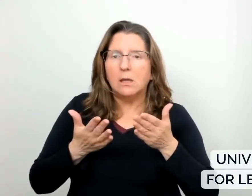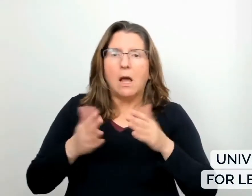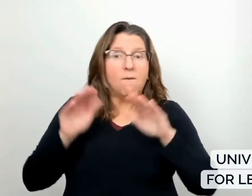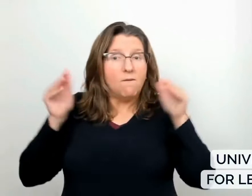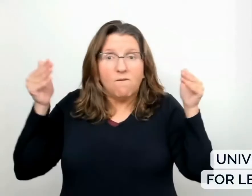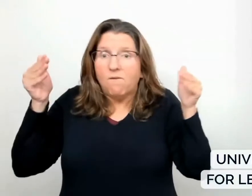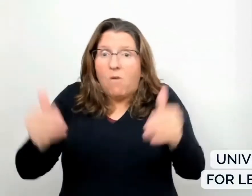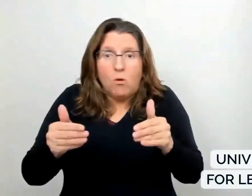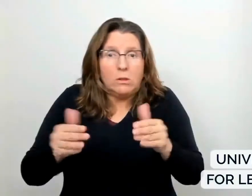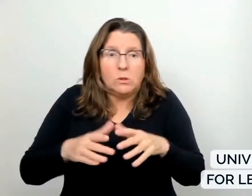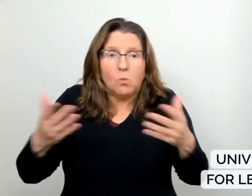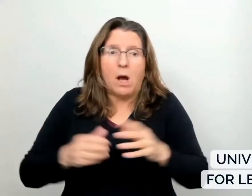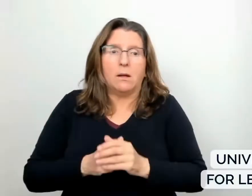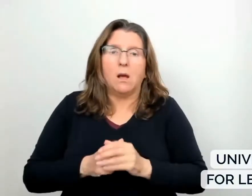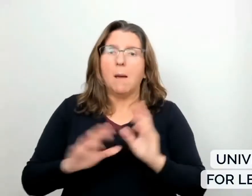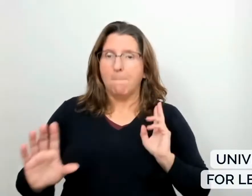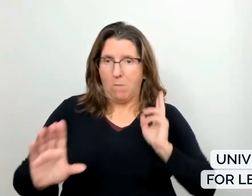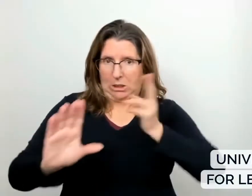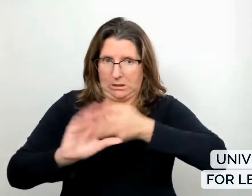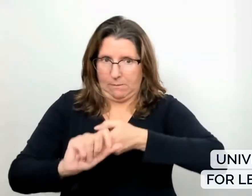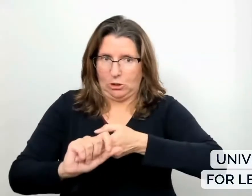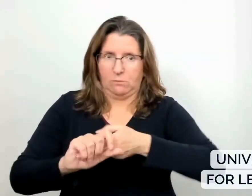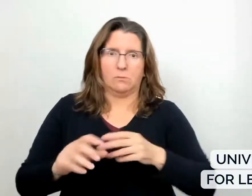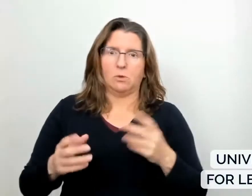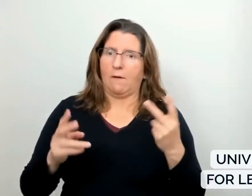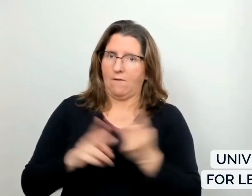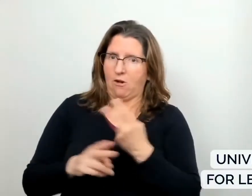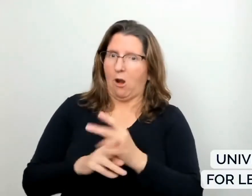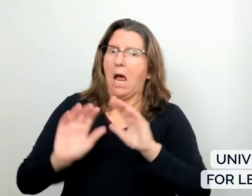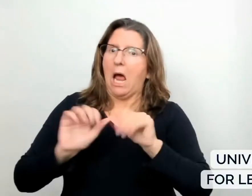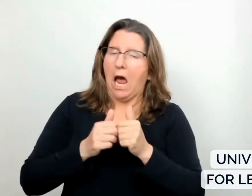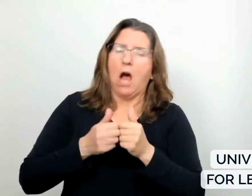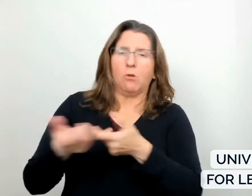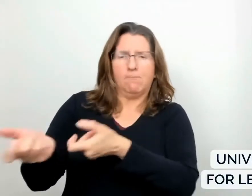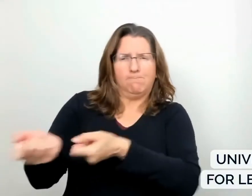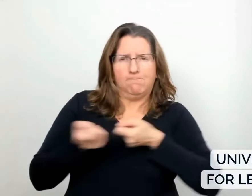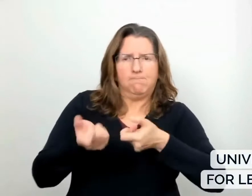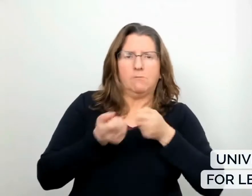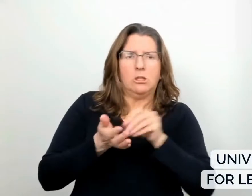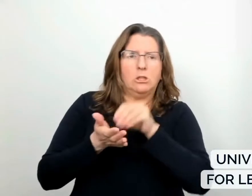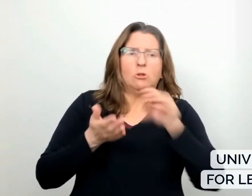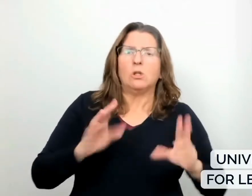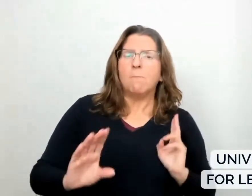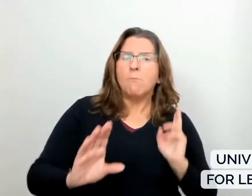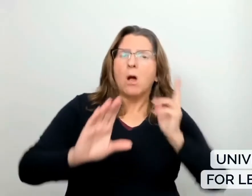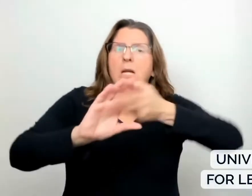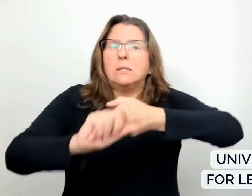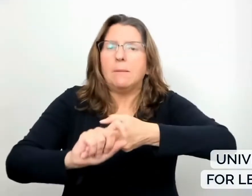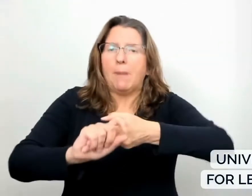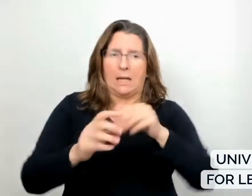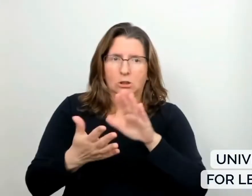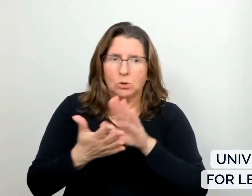Any such specialized supports or services are all geared towards student success in participating